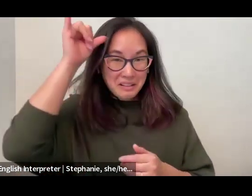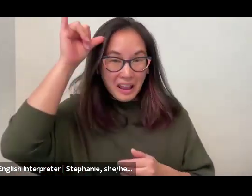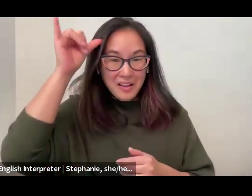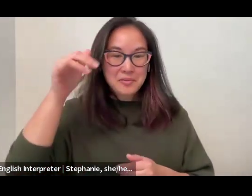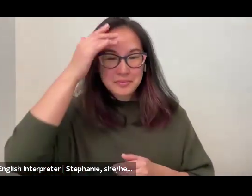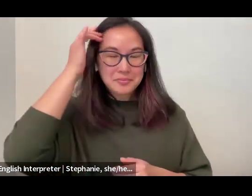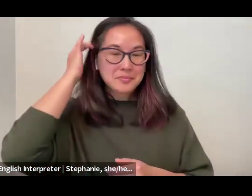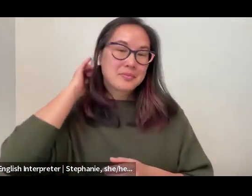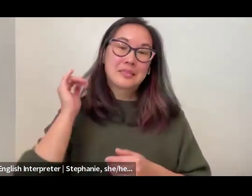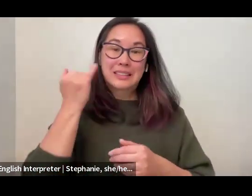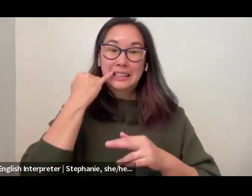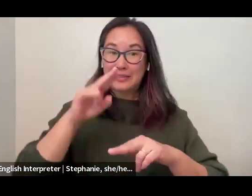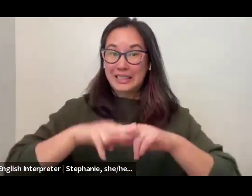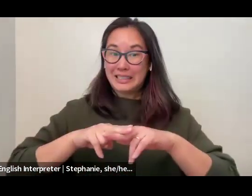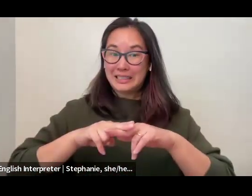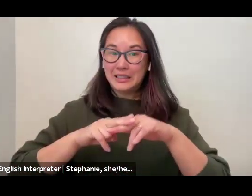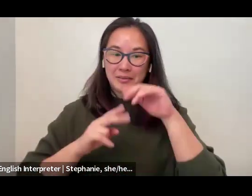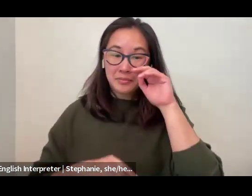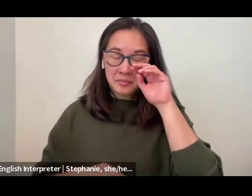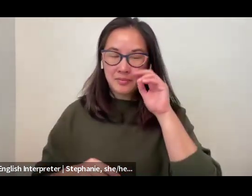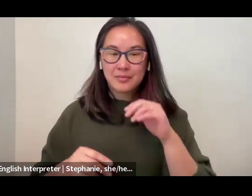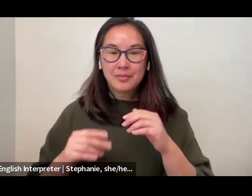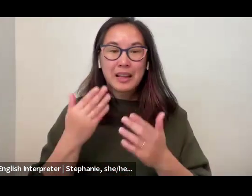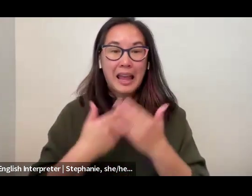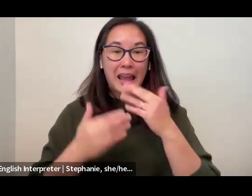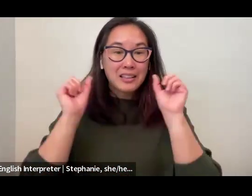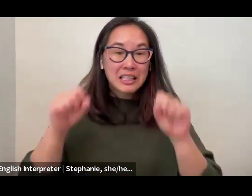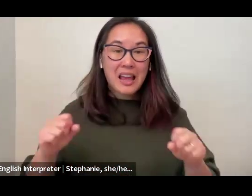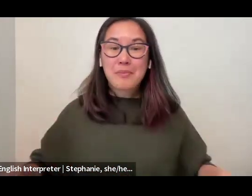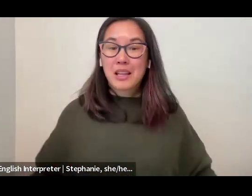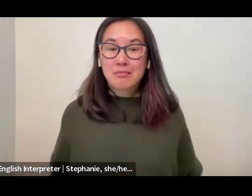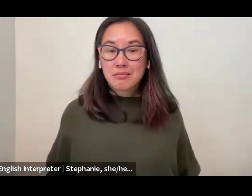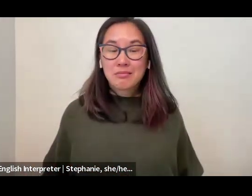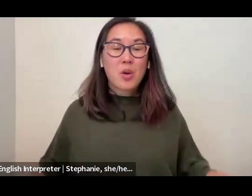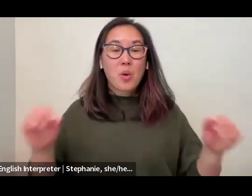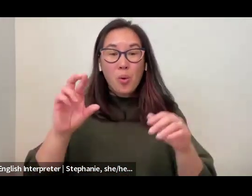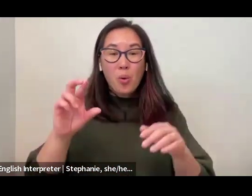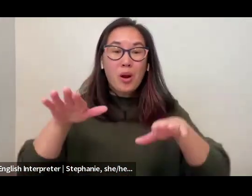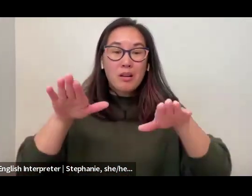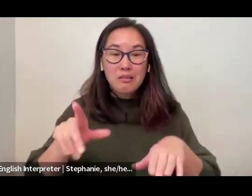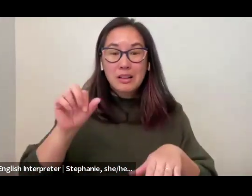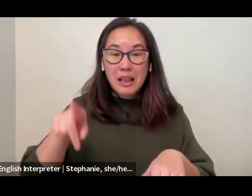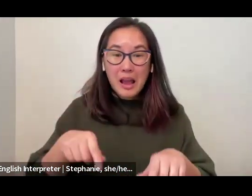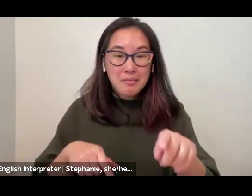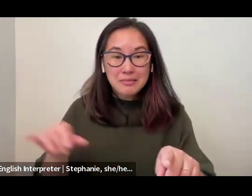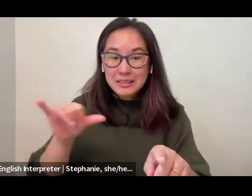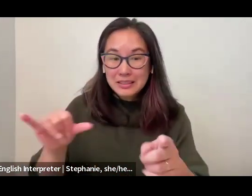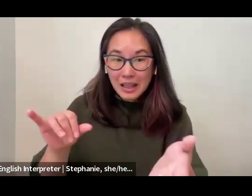Your hands could be on your lap, your hands could be relaxed hanging at your side. Your hands could be on your hips.